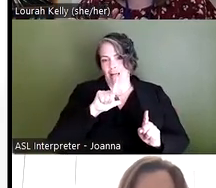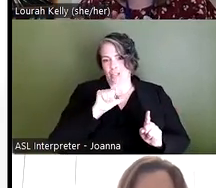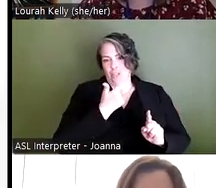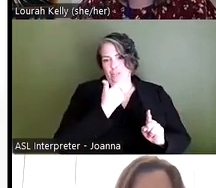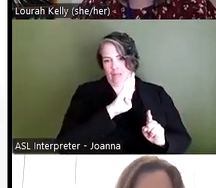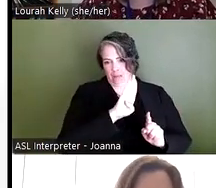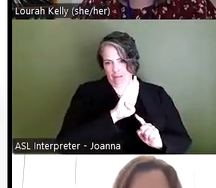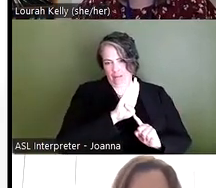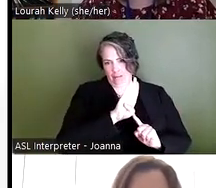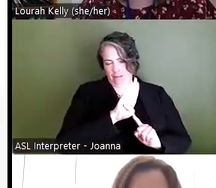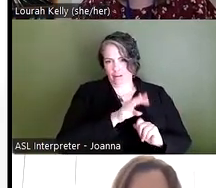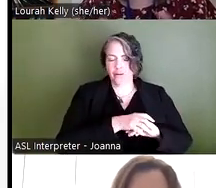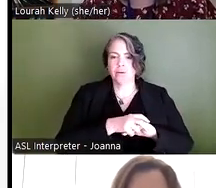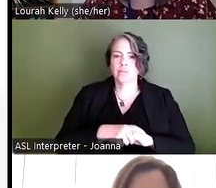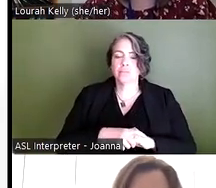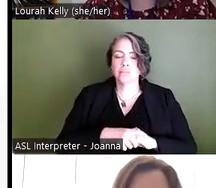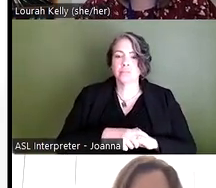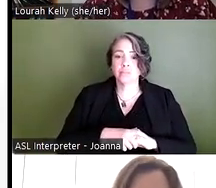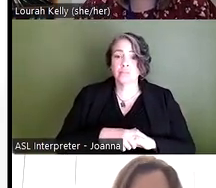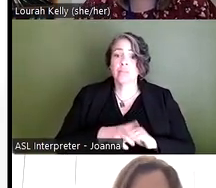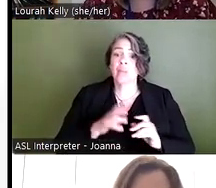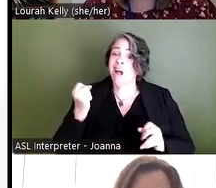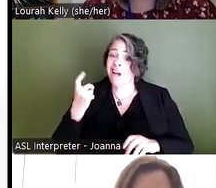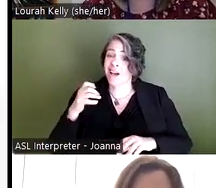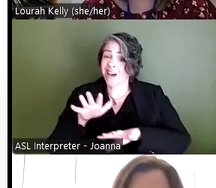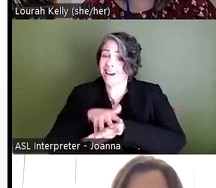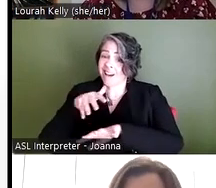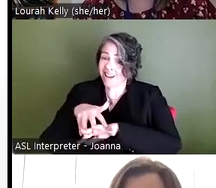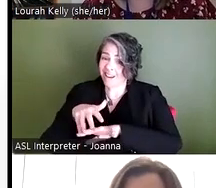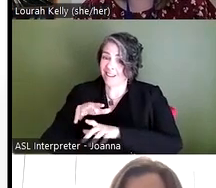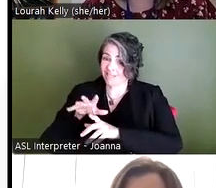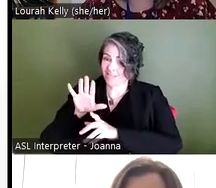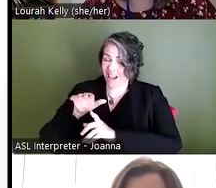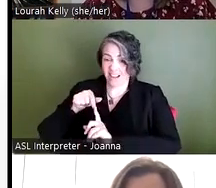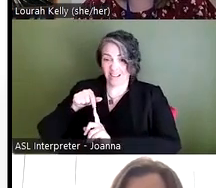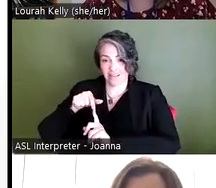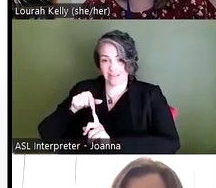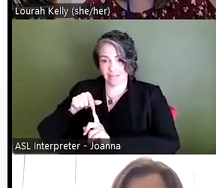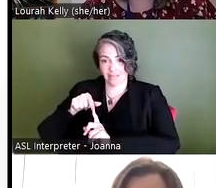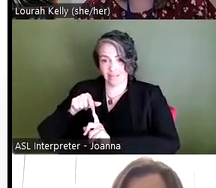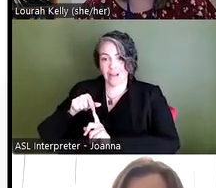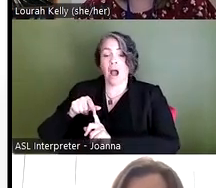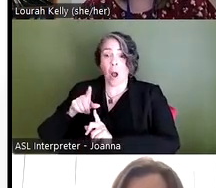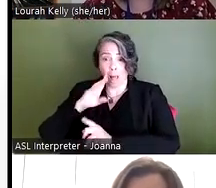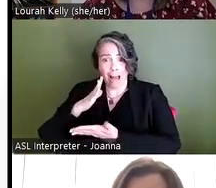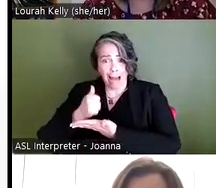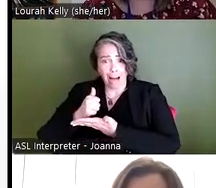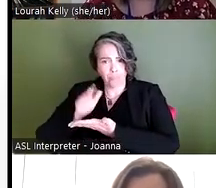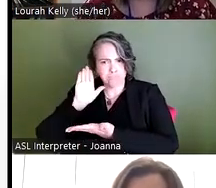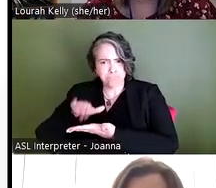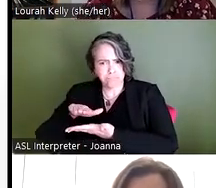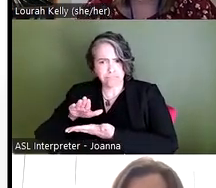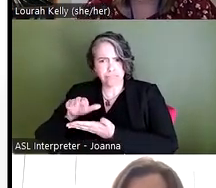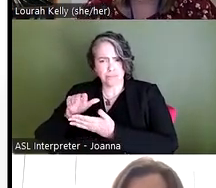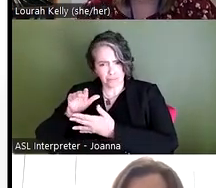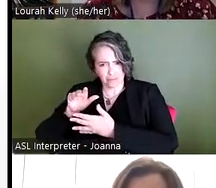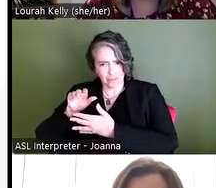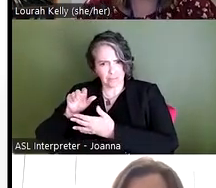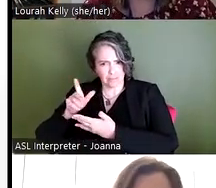So being Native American is protective, but only if somebody is also heterosexual.